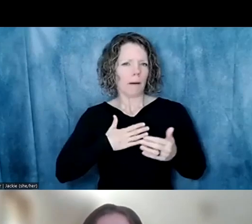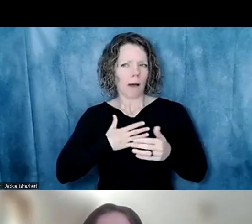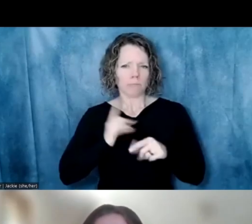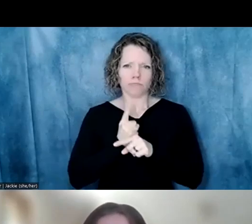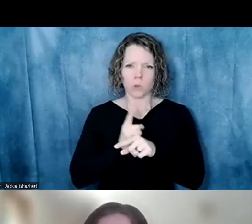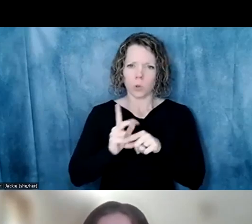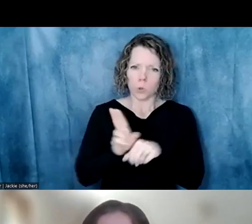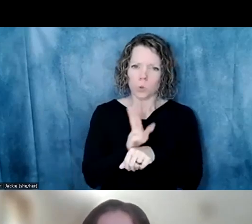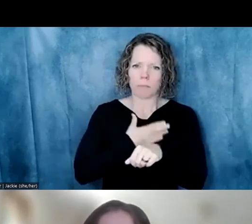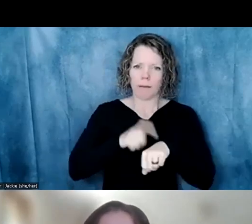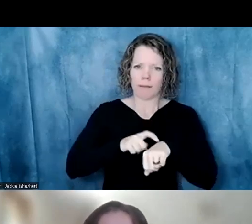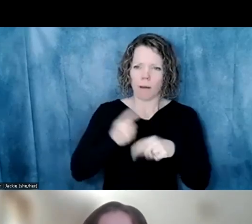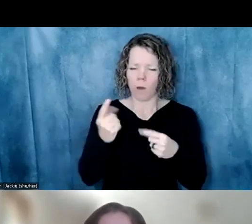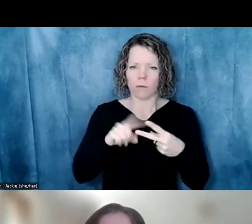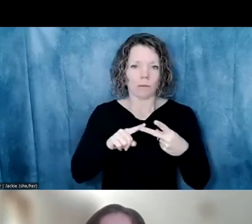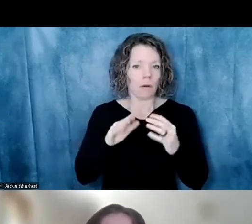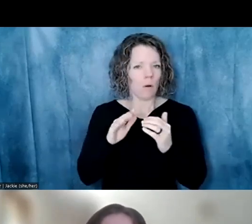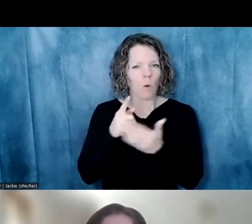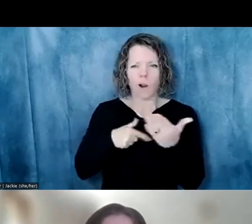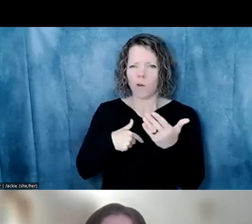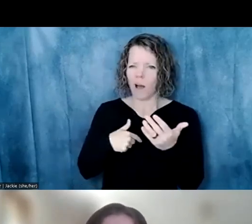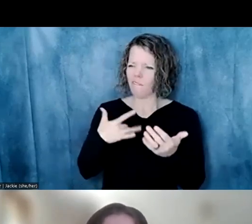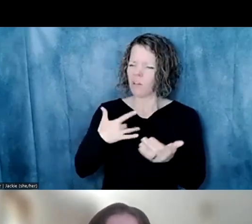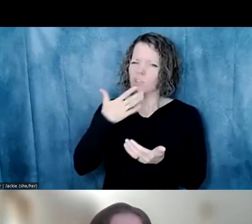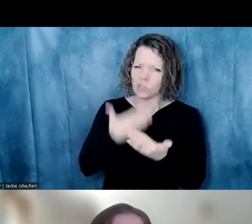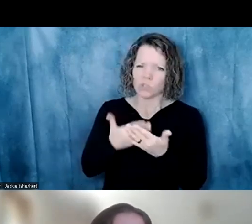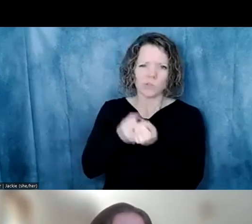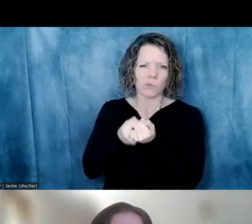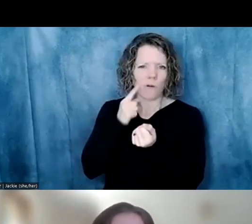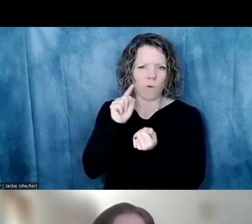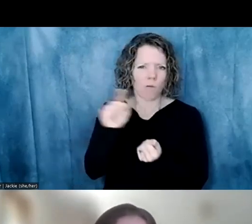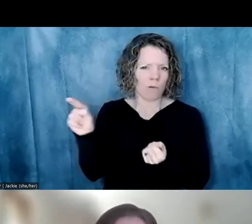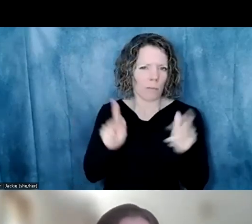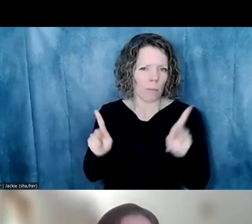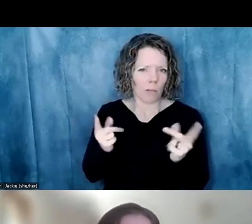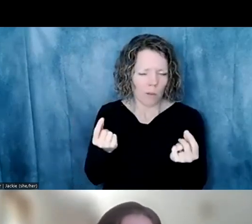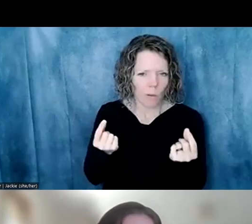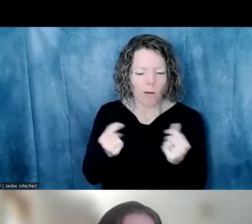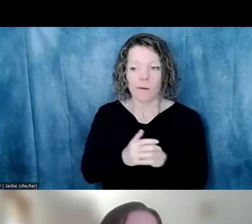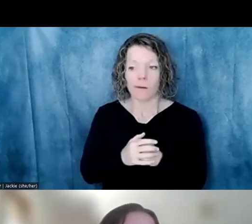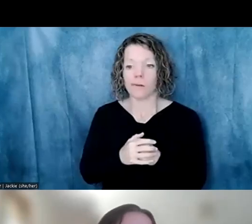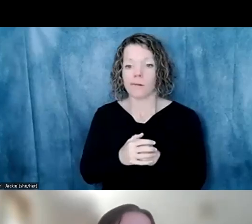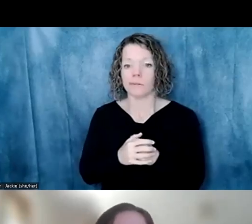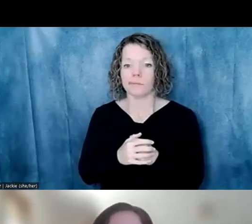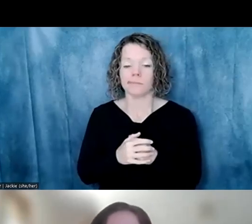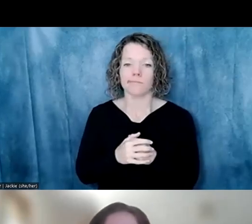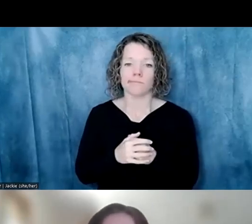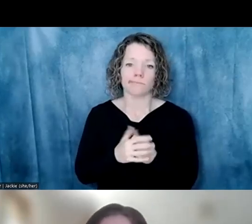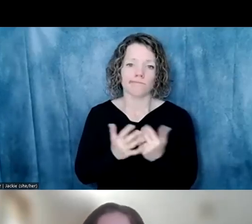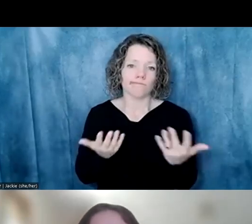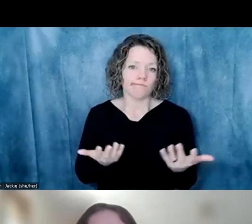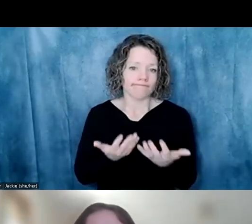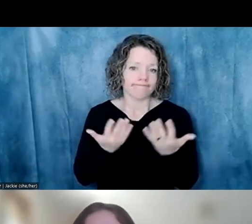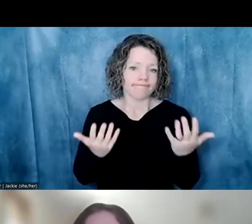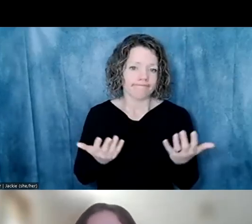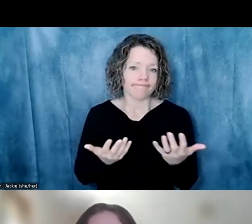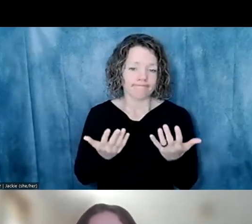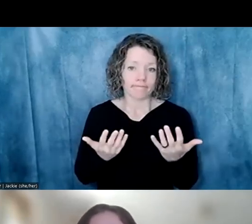good supports for people? Do we incorporate, I don't know, highly individualized, sort of,